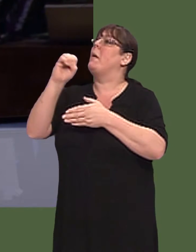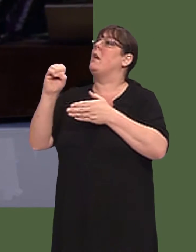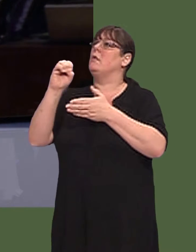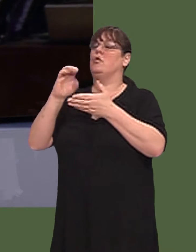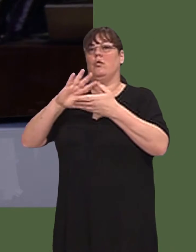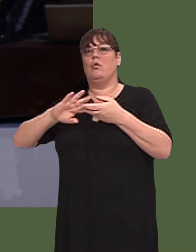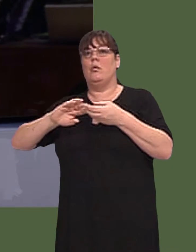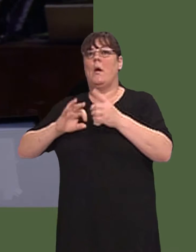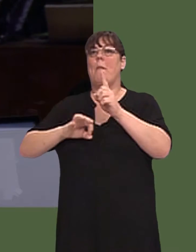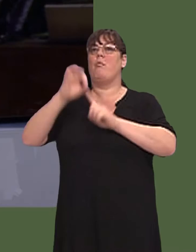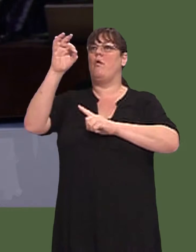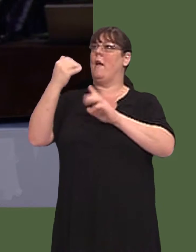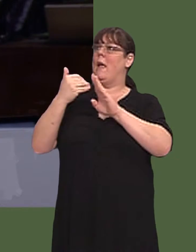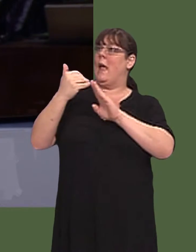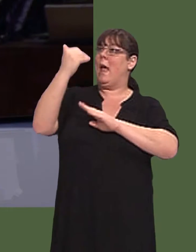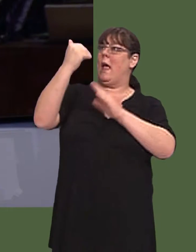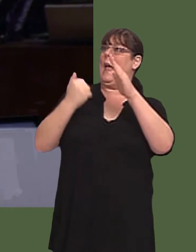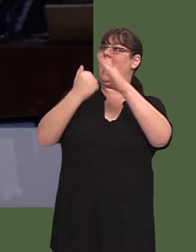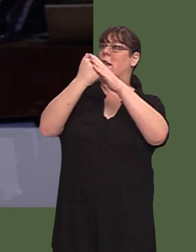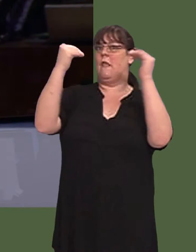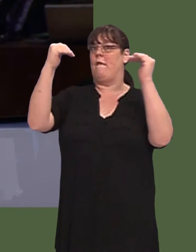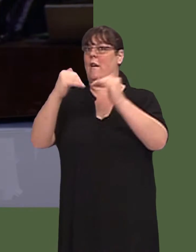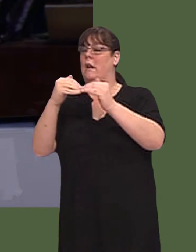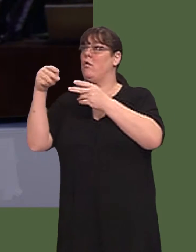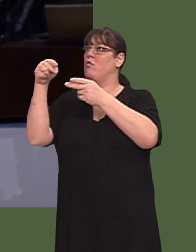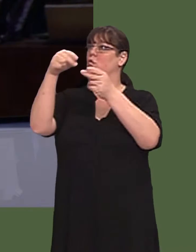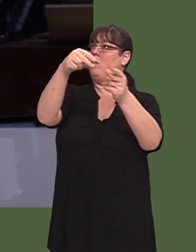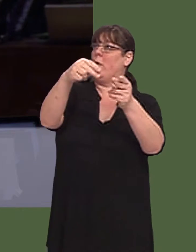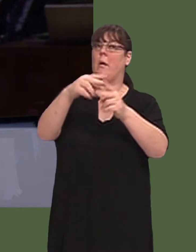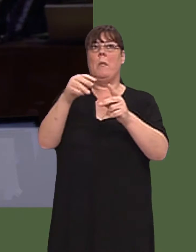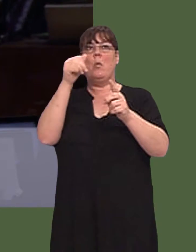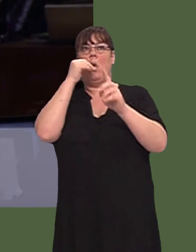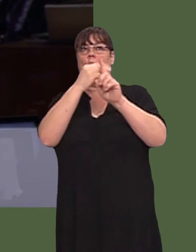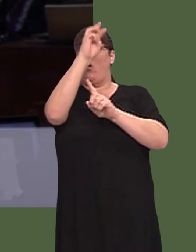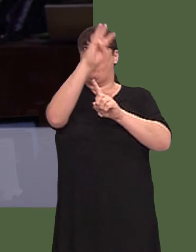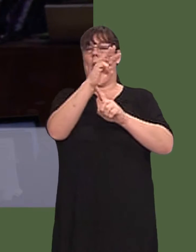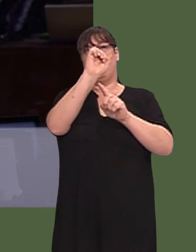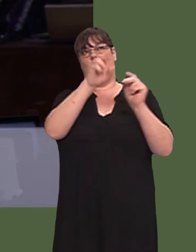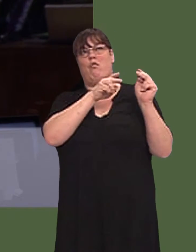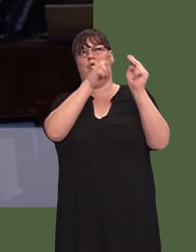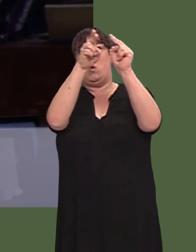Valleys road improvements, mid and north Wales have traditionally suffered from poor transport connectivity.